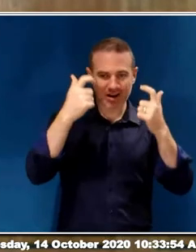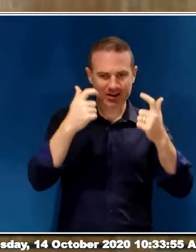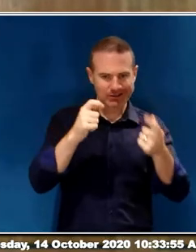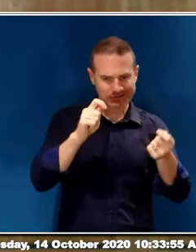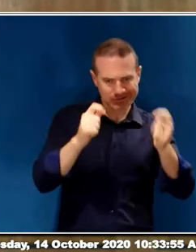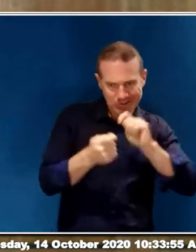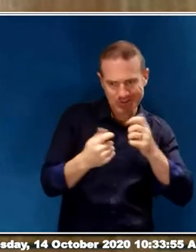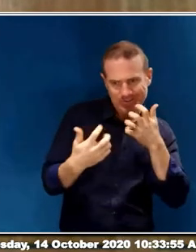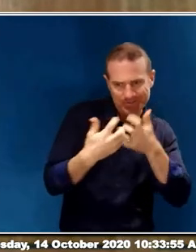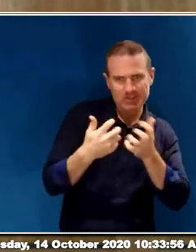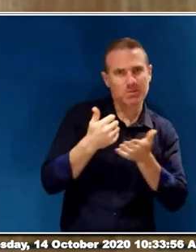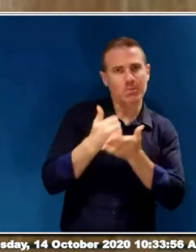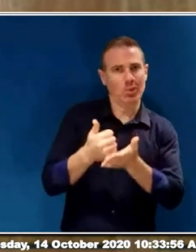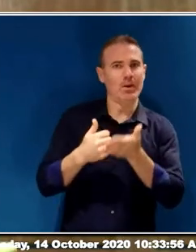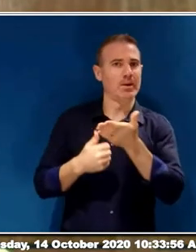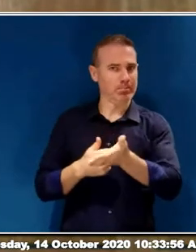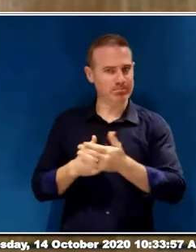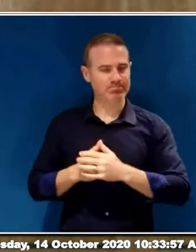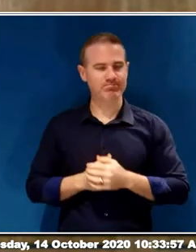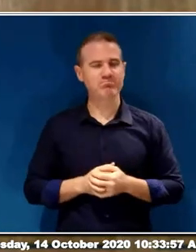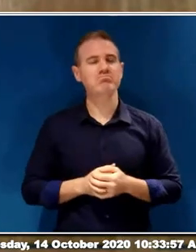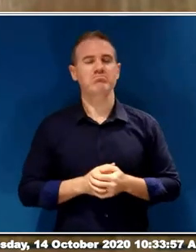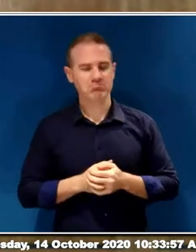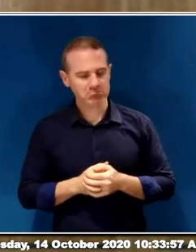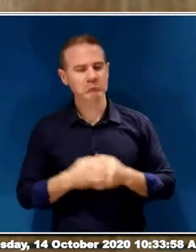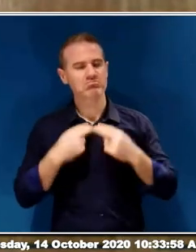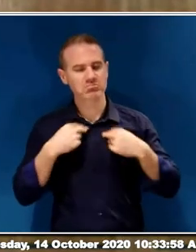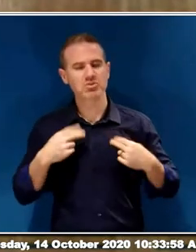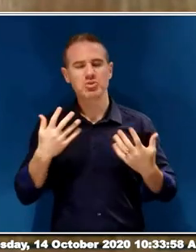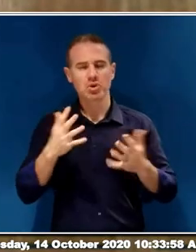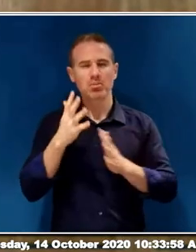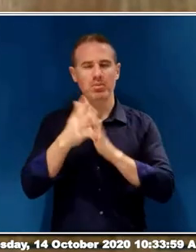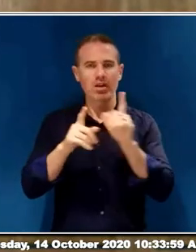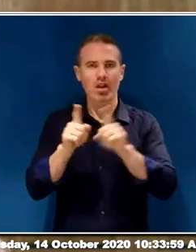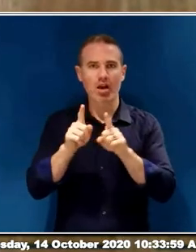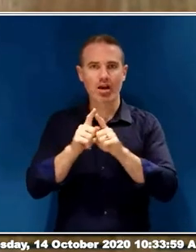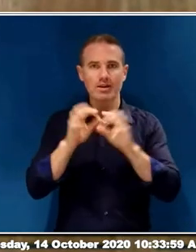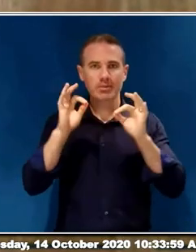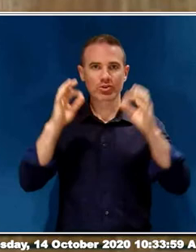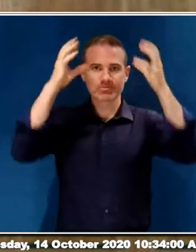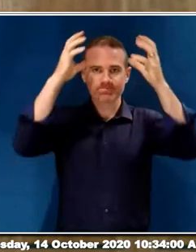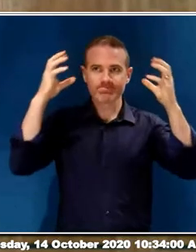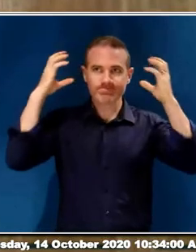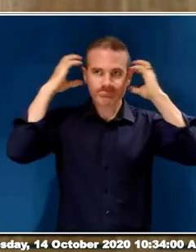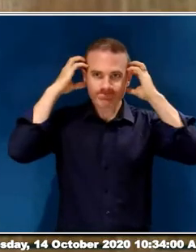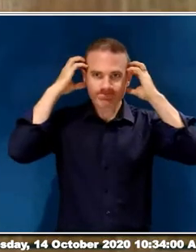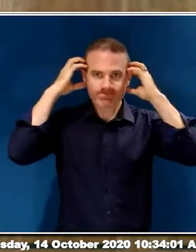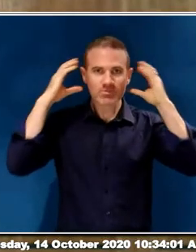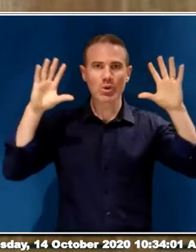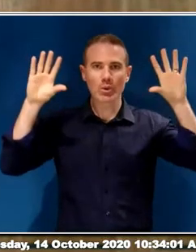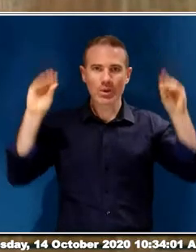So these were things like noise cancelling earphones to manage his auditory sensitivities. Yes.